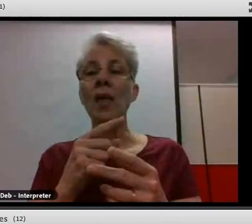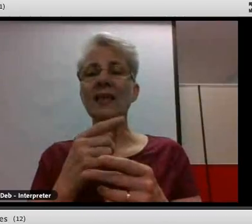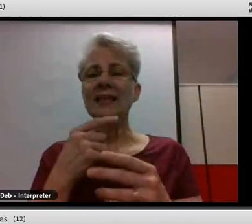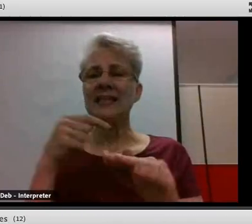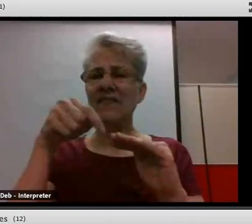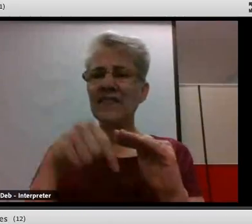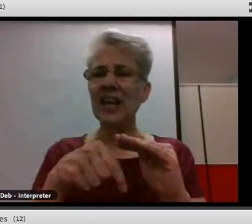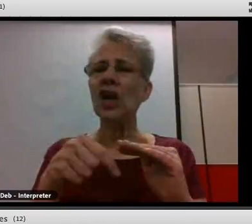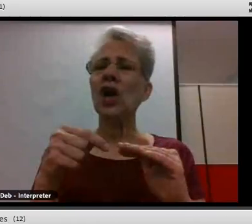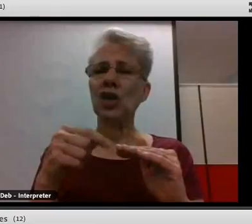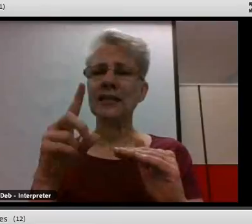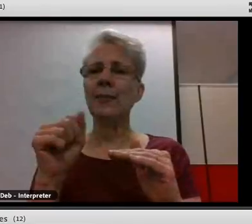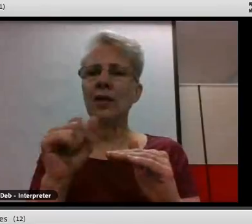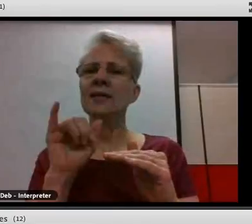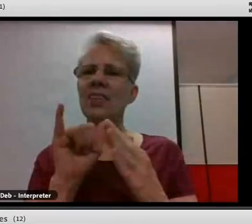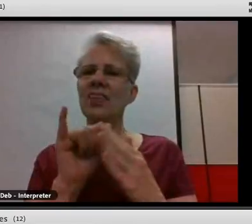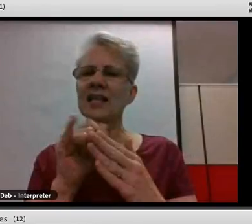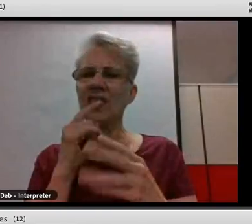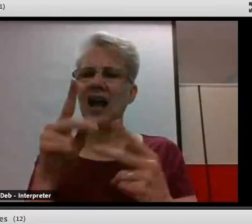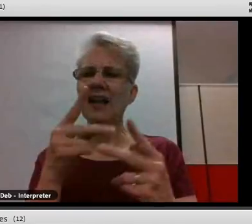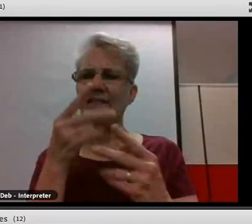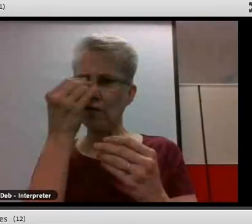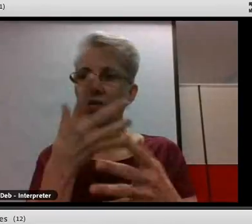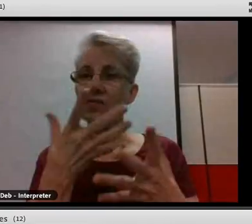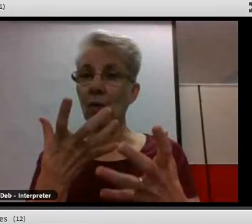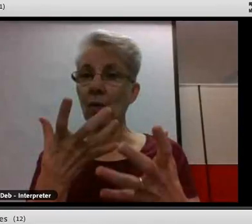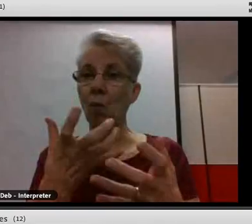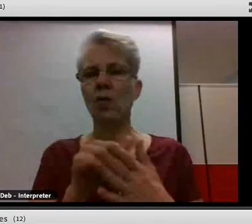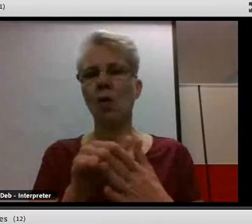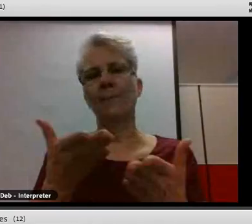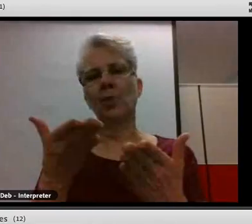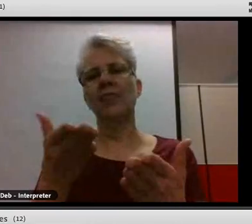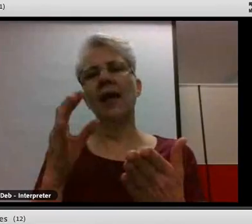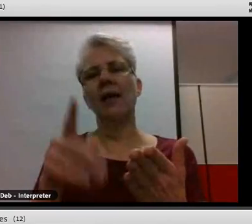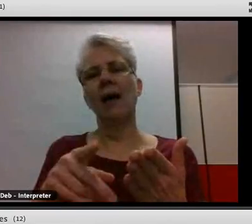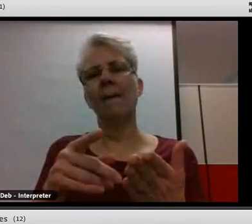So hearing disability, 28.1%.